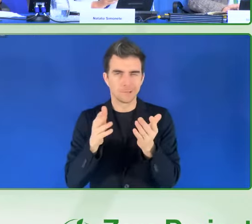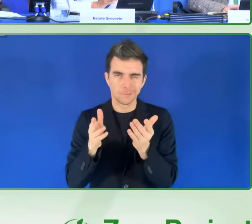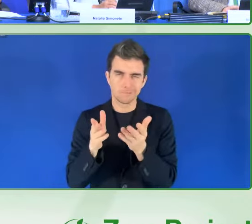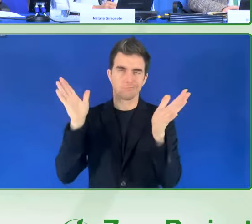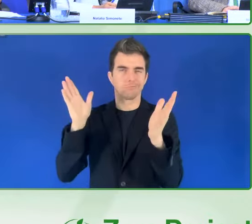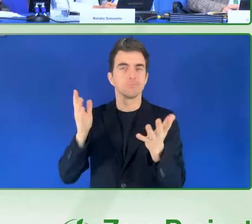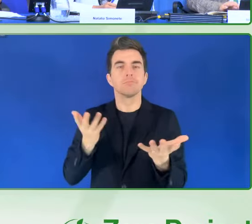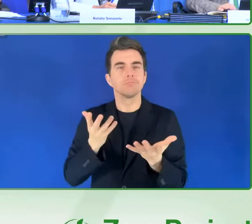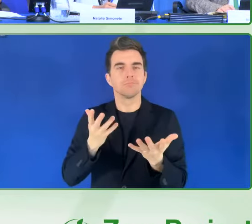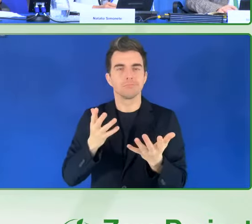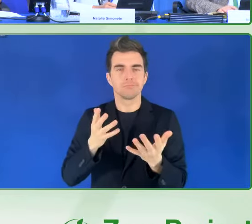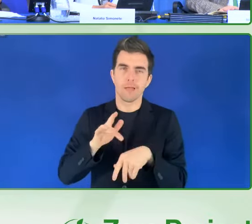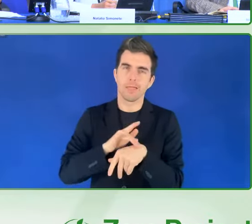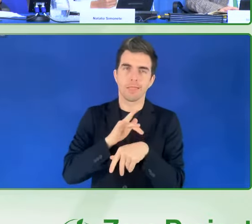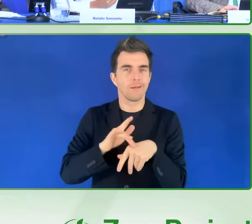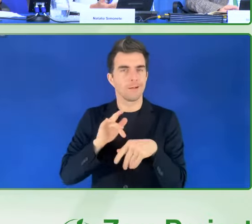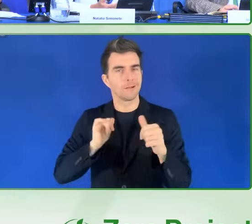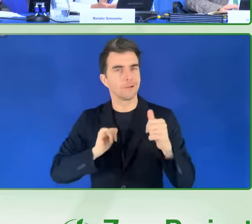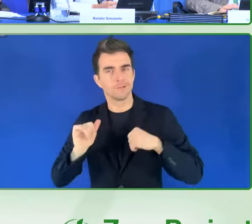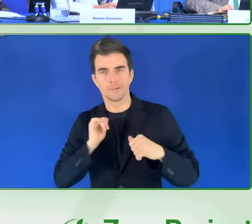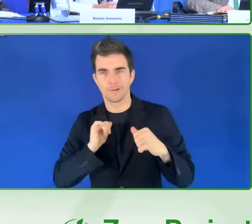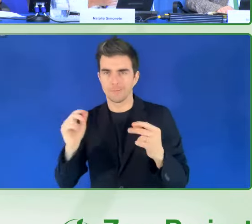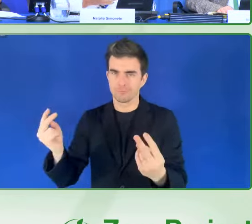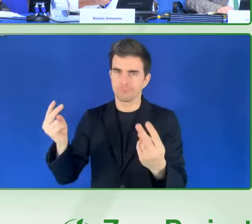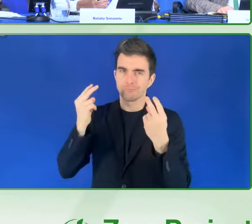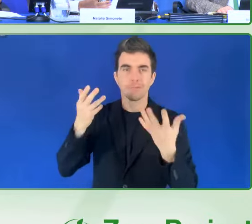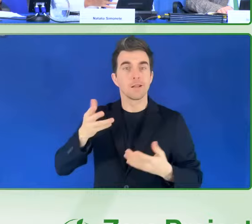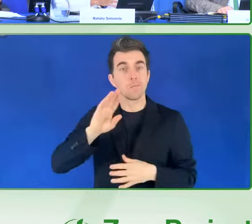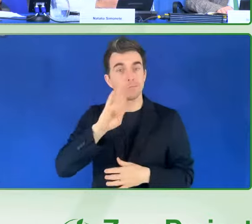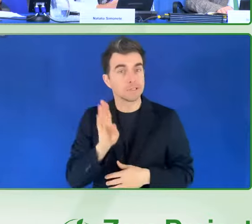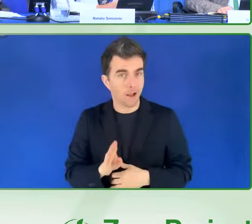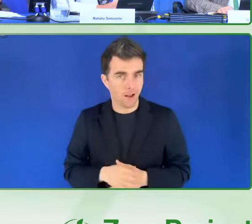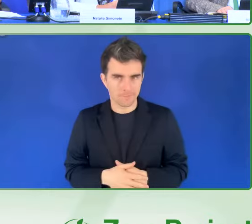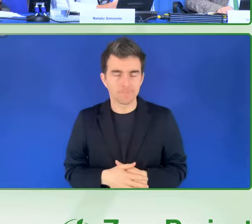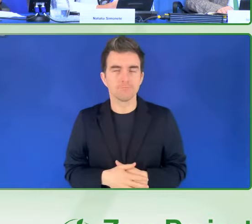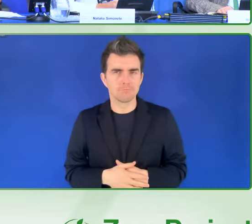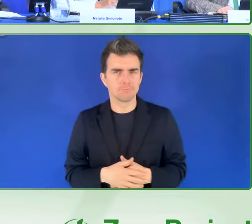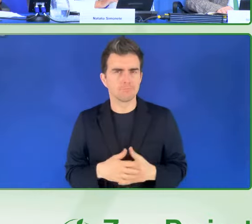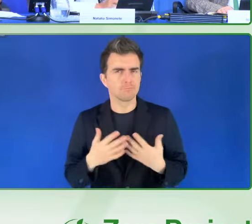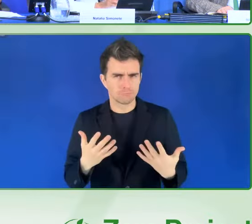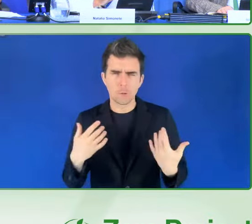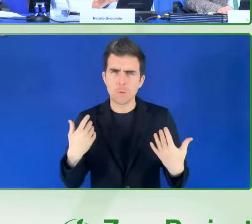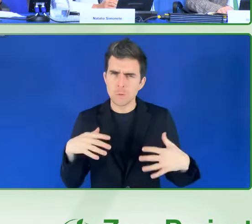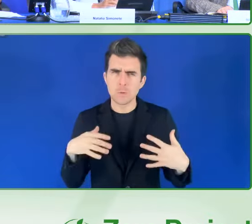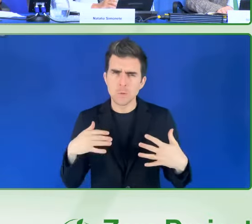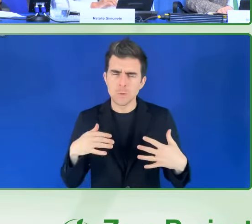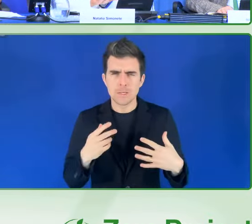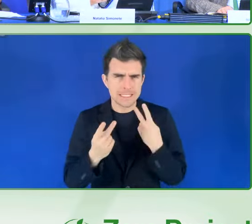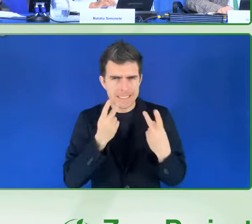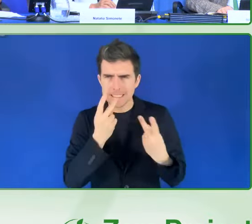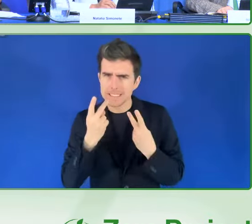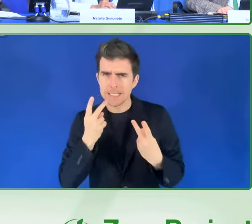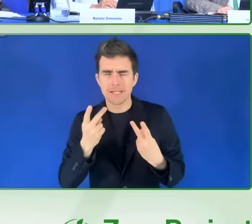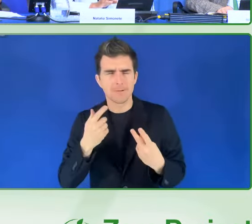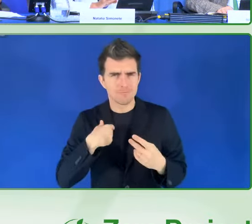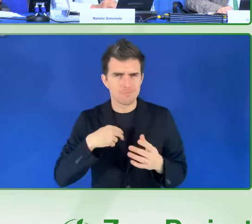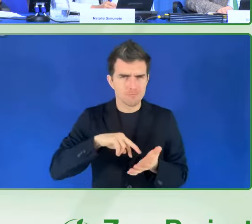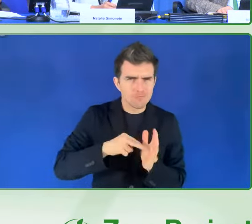and general coordinator of , you could probably pronounce it better in Brazil,